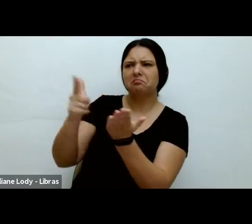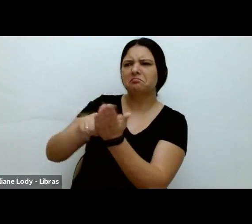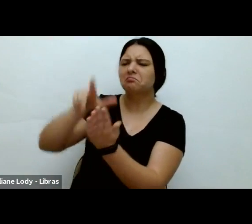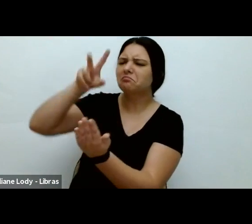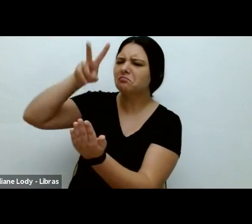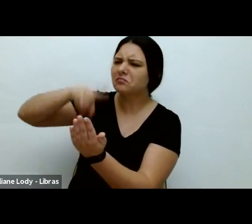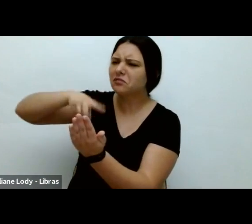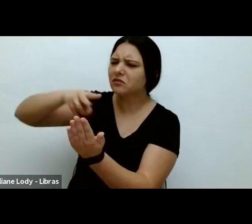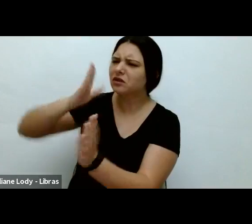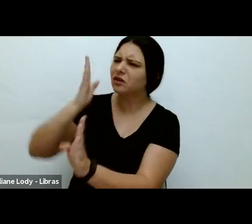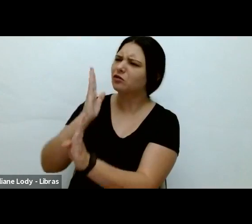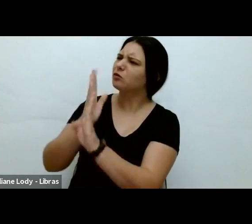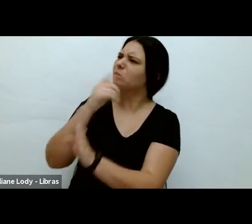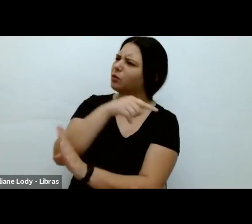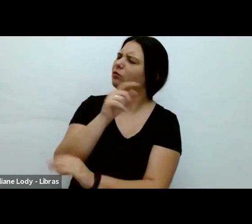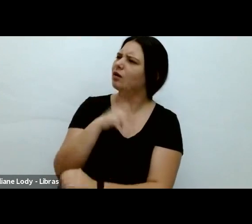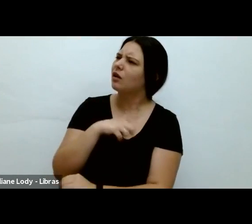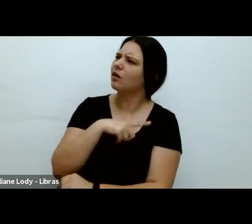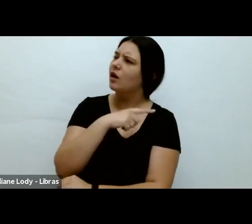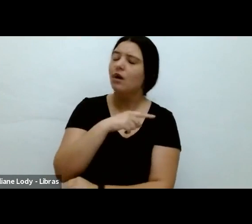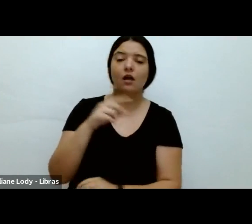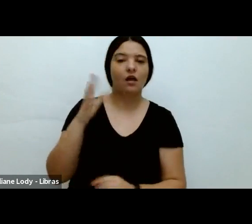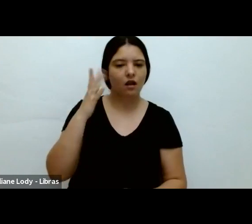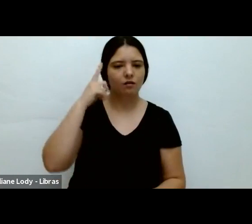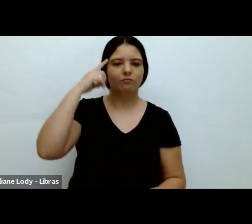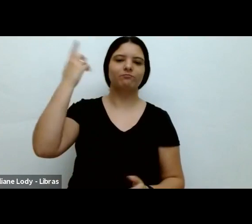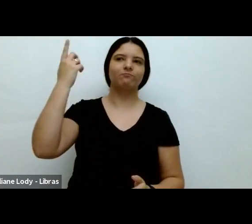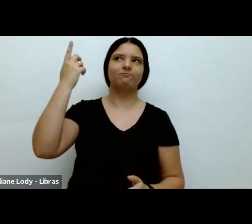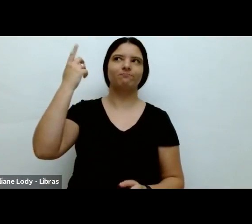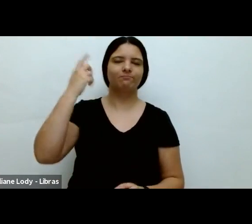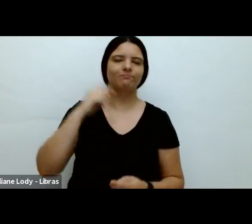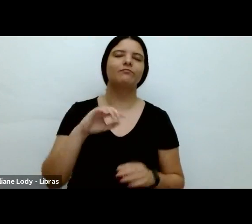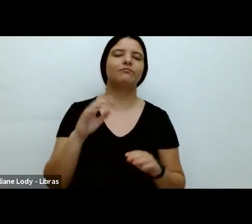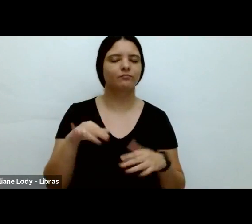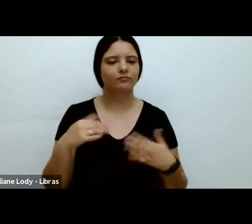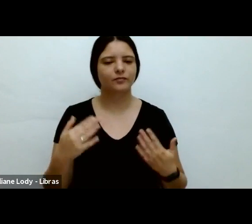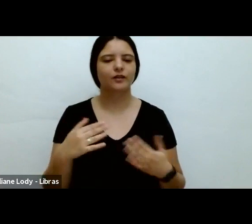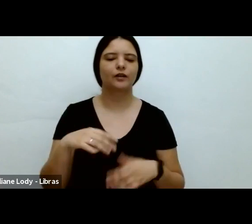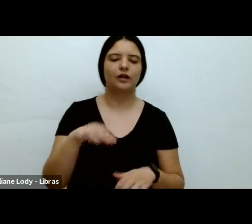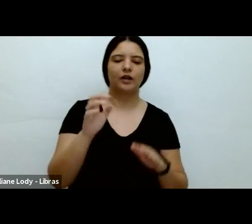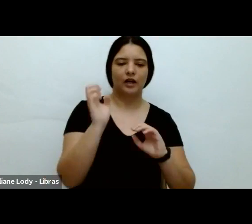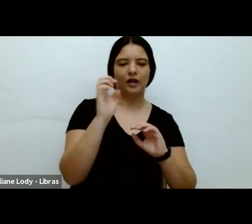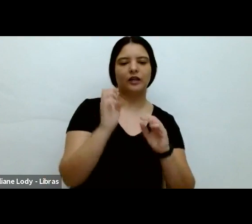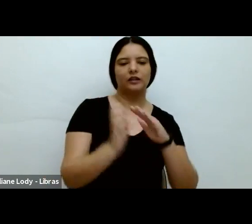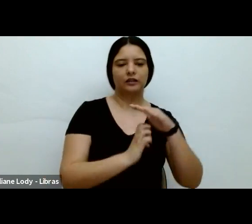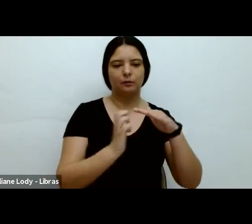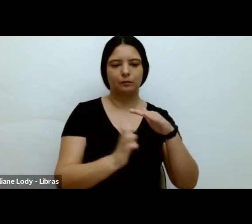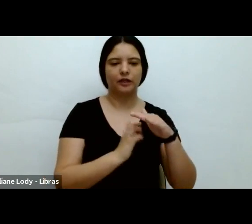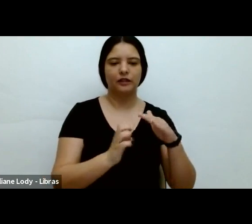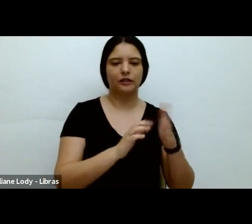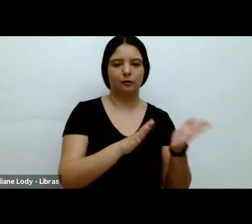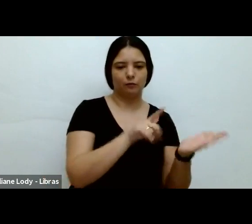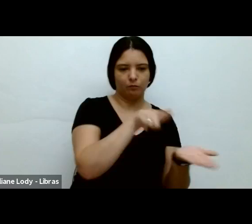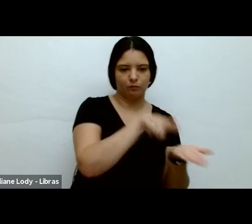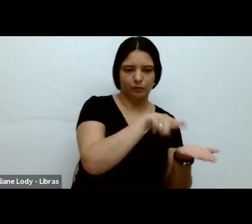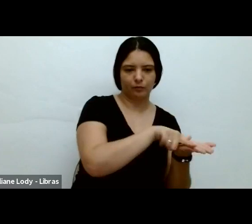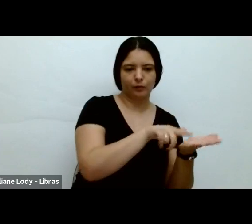those engineers and the call. because Paul pop. factor factory calm factory contacted about